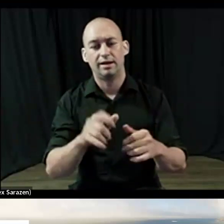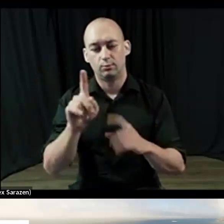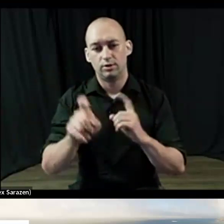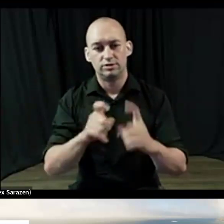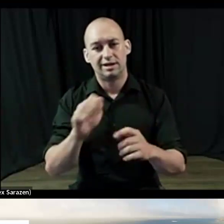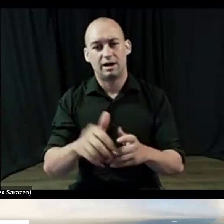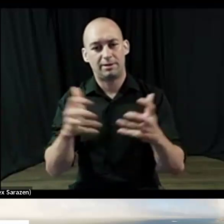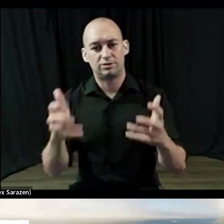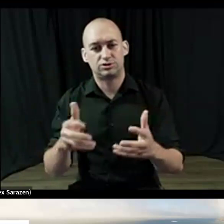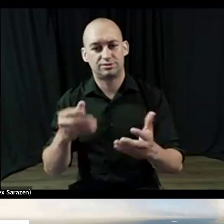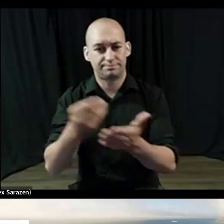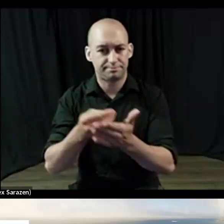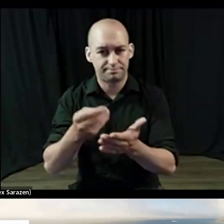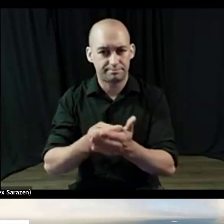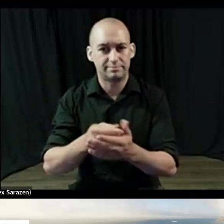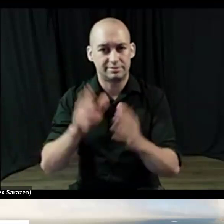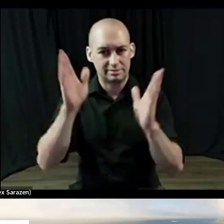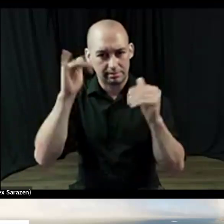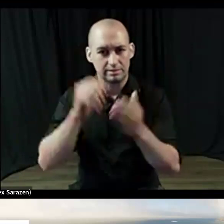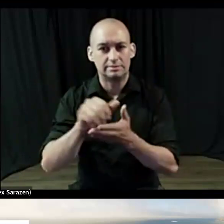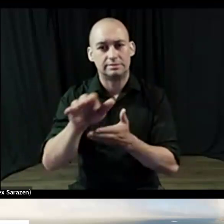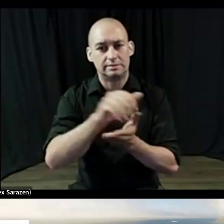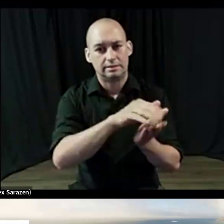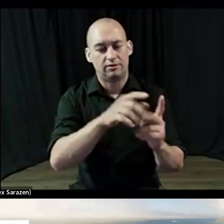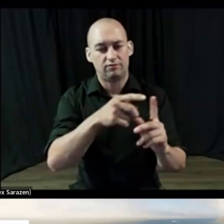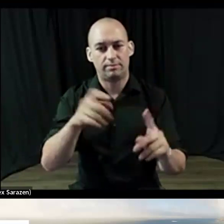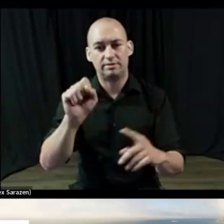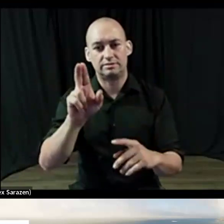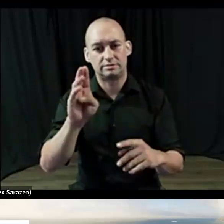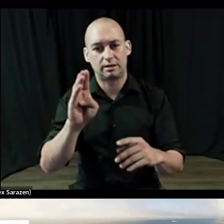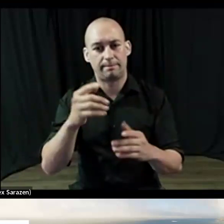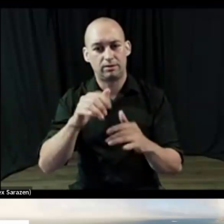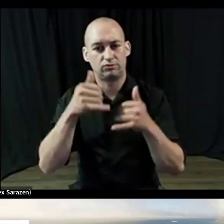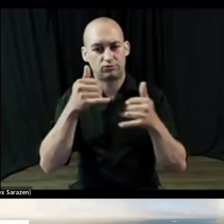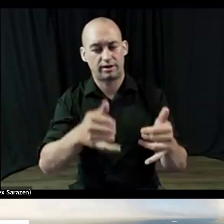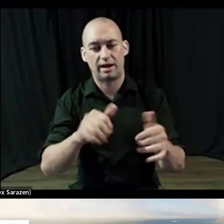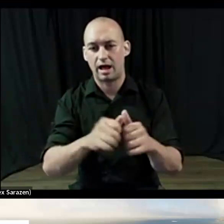expected to go out in subgrants, what will be the award range for each subgrant, and that was